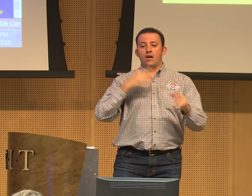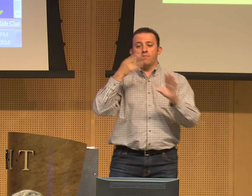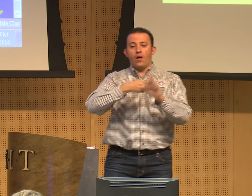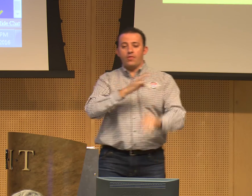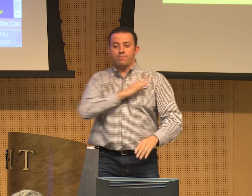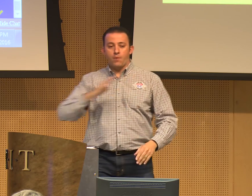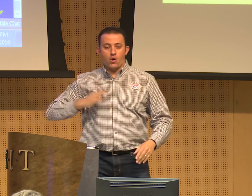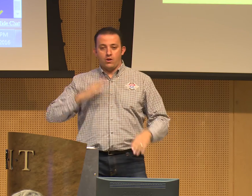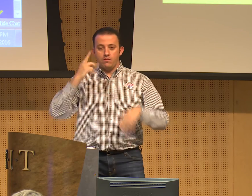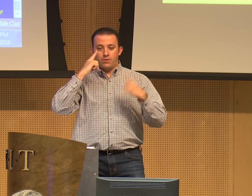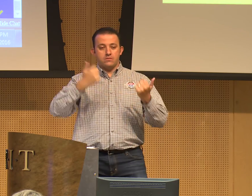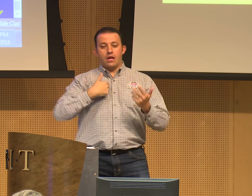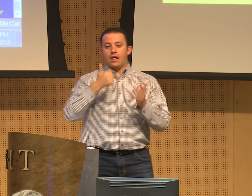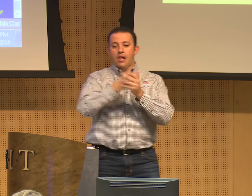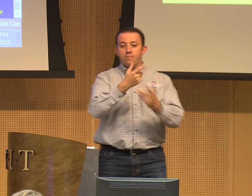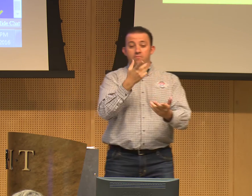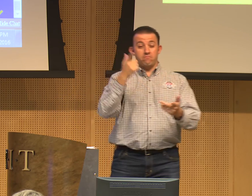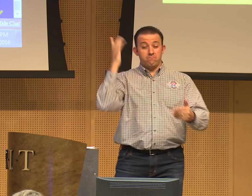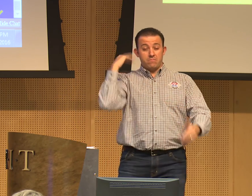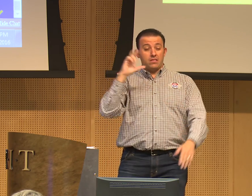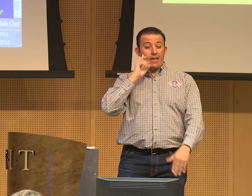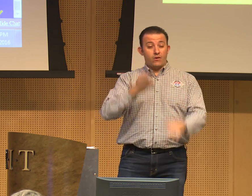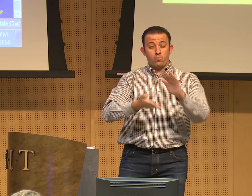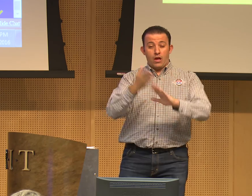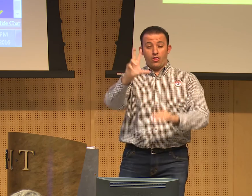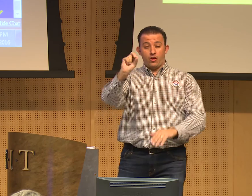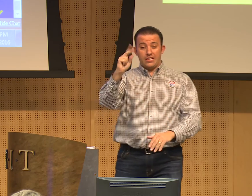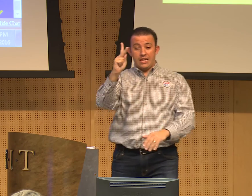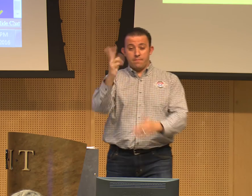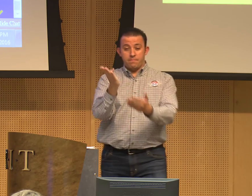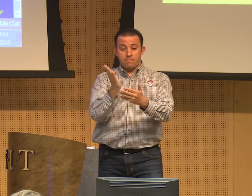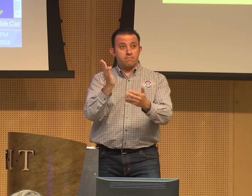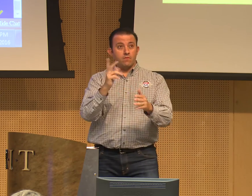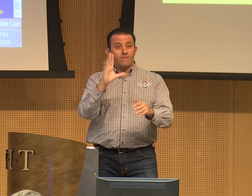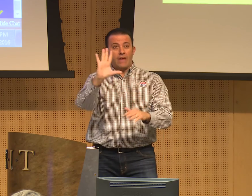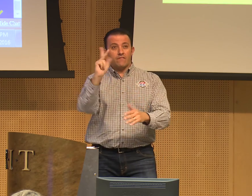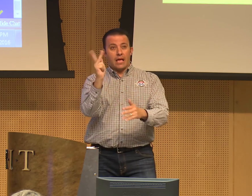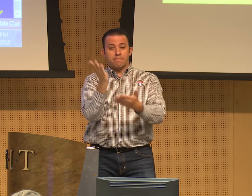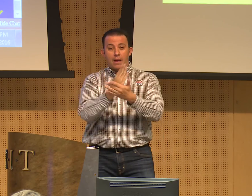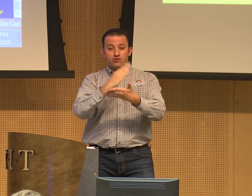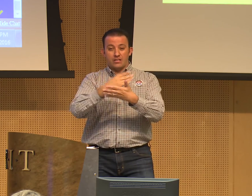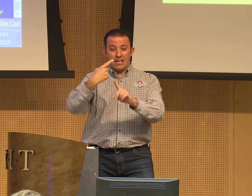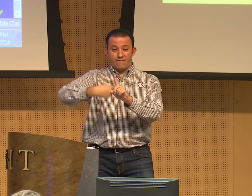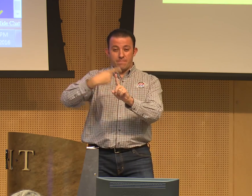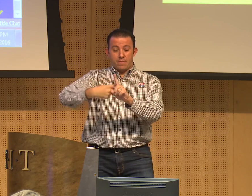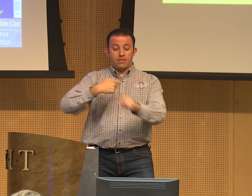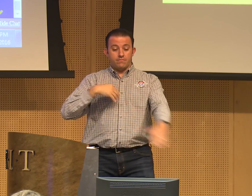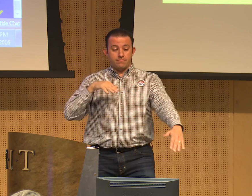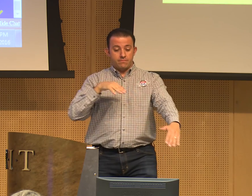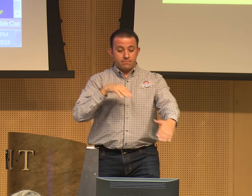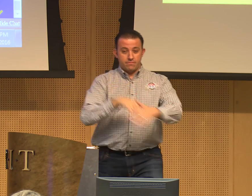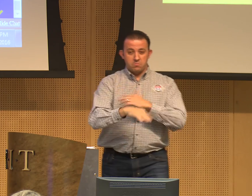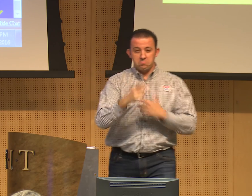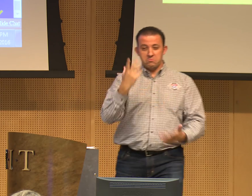and some help, so I've been on the board with them. You know, I'm thinking about-- in the beginning, they had a budget of about 5K per month.